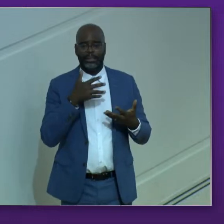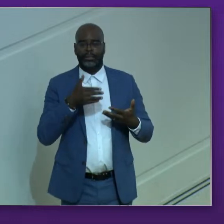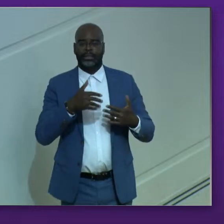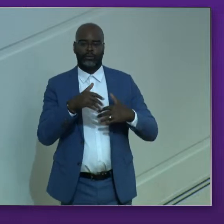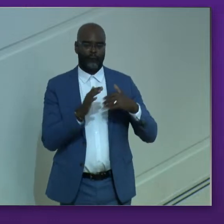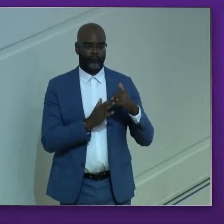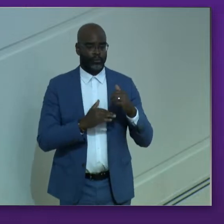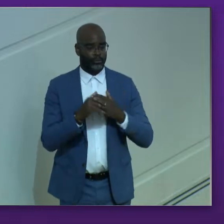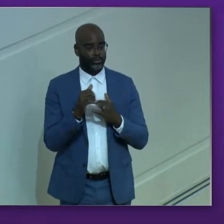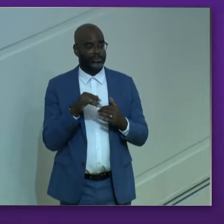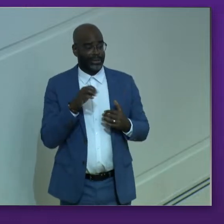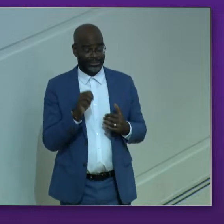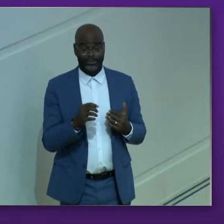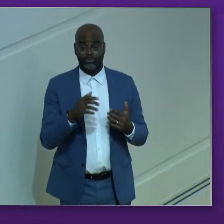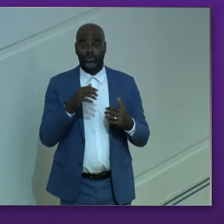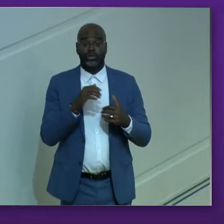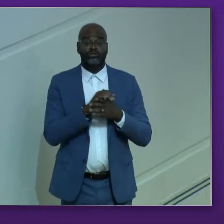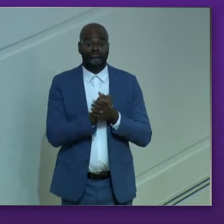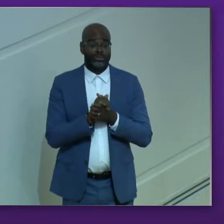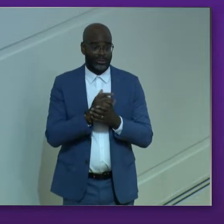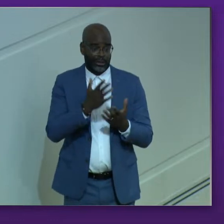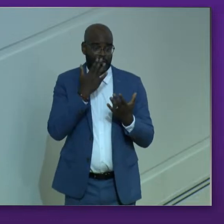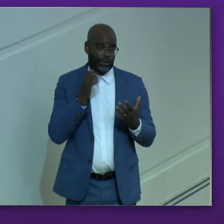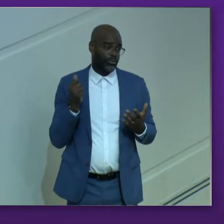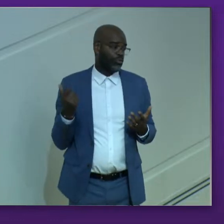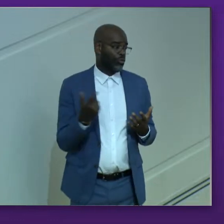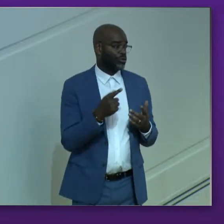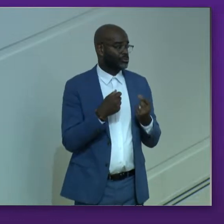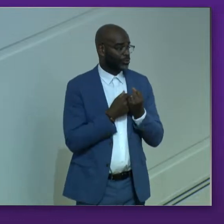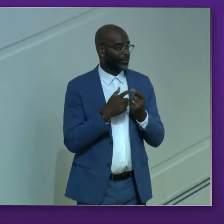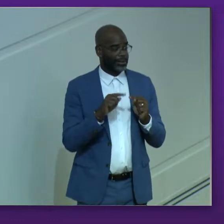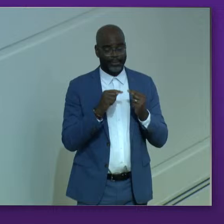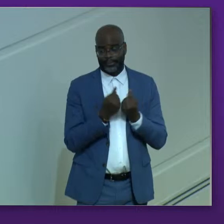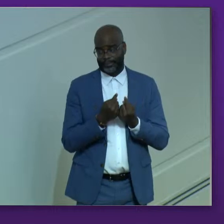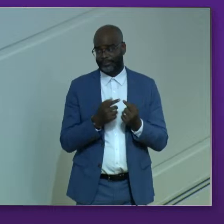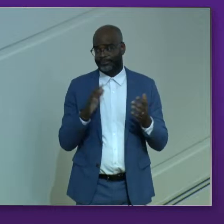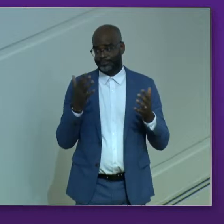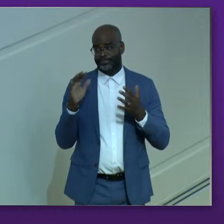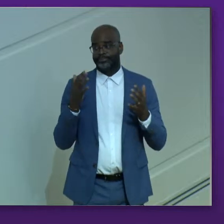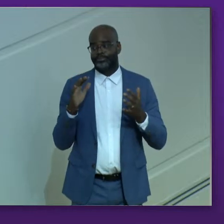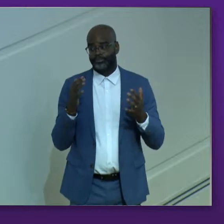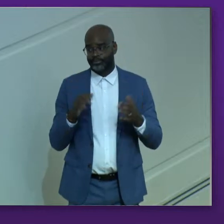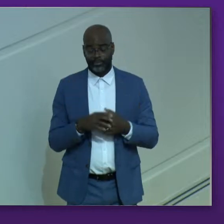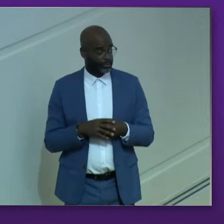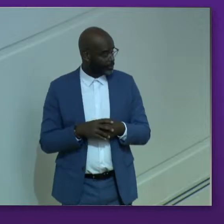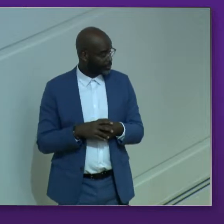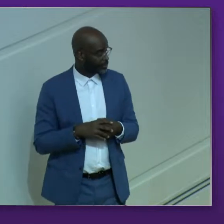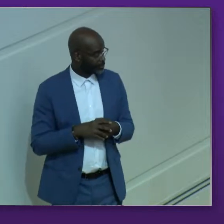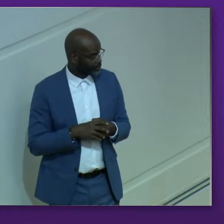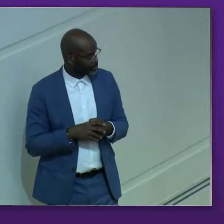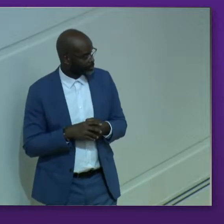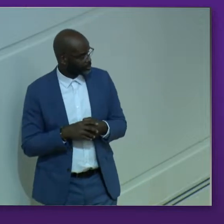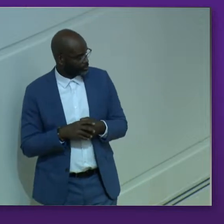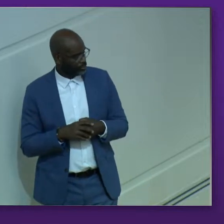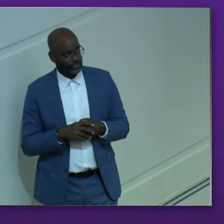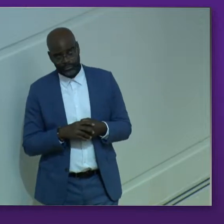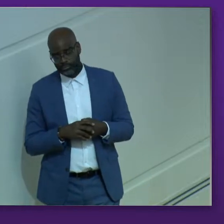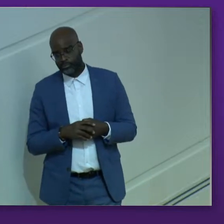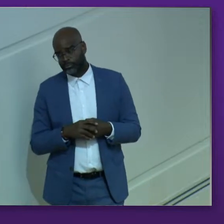THE BUILDING'S ENTRANCE THE TEAM COLLABORATED WITH FACILITIES CONTRACTORS AND LIBRARY STAFF TO PROVIDE ACCESS